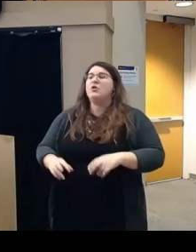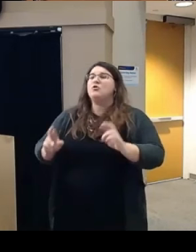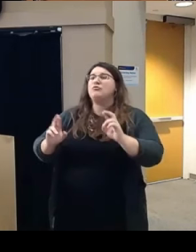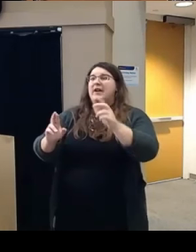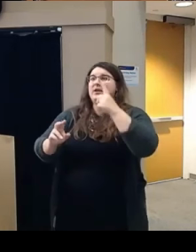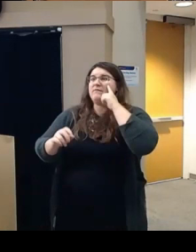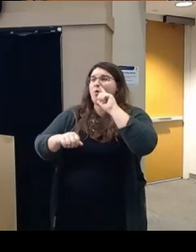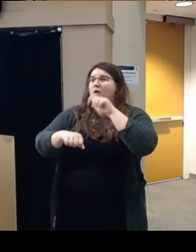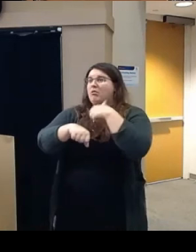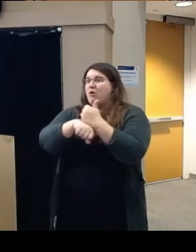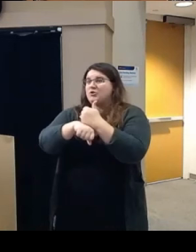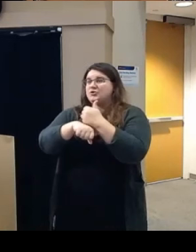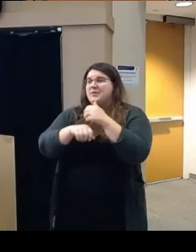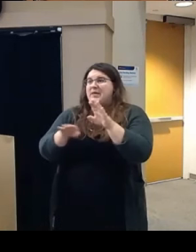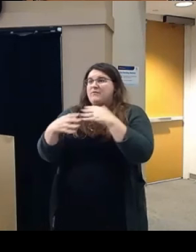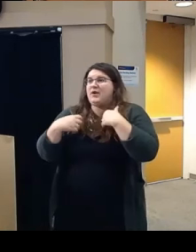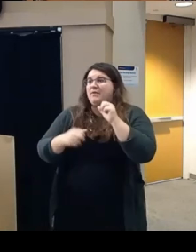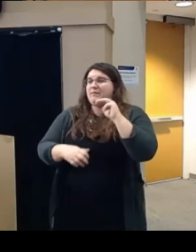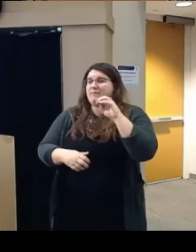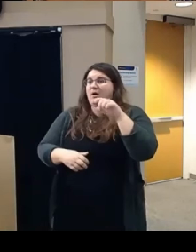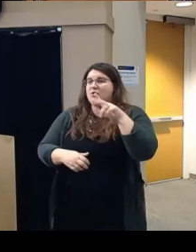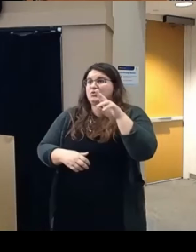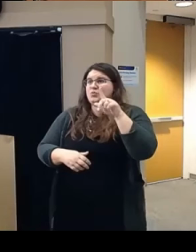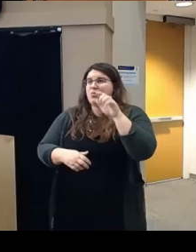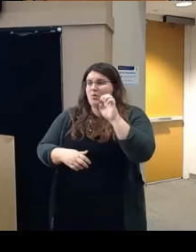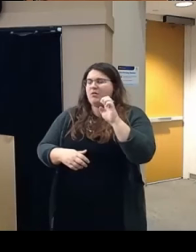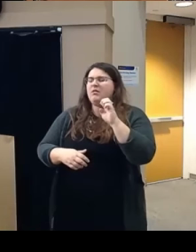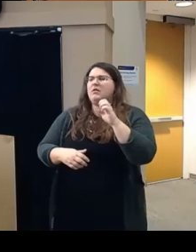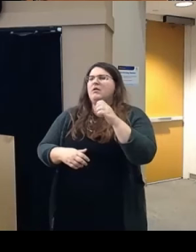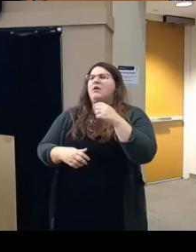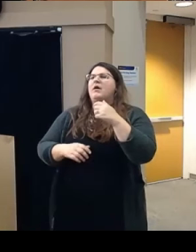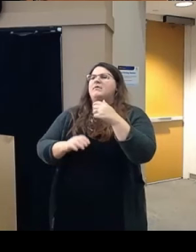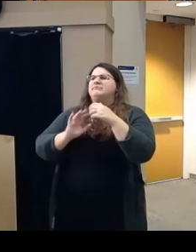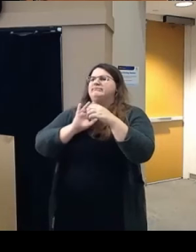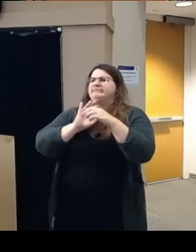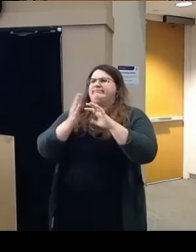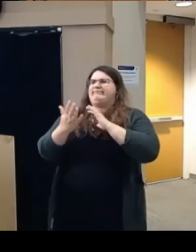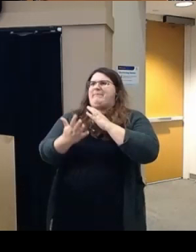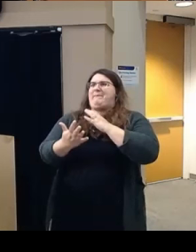at the beginning of this year um I really um was identified as the lead clinical informaticist for